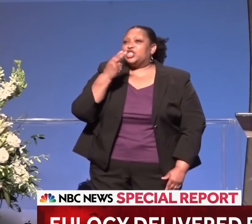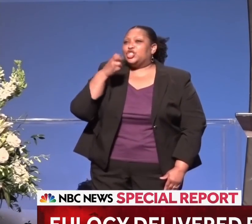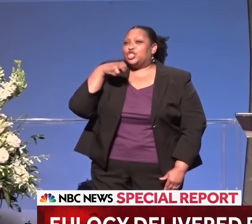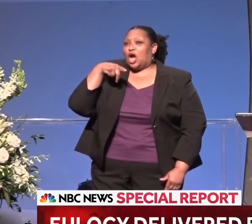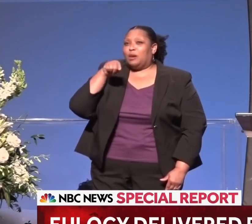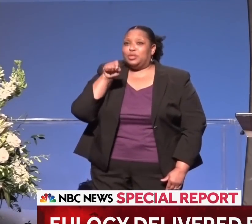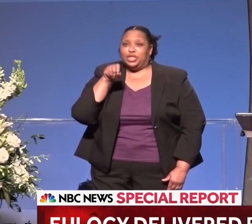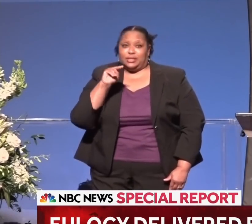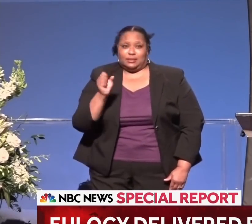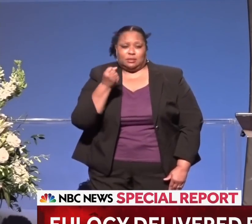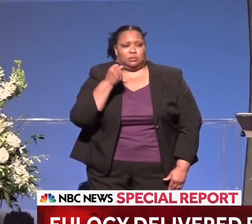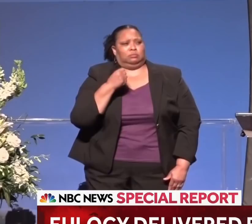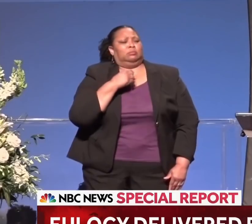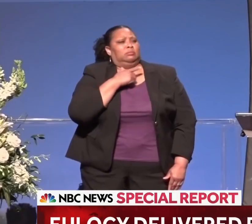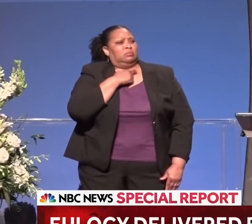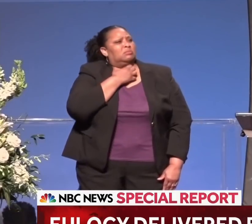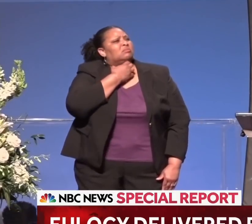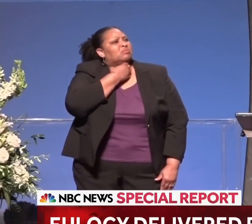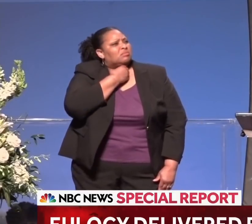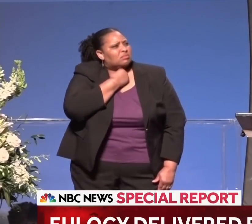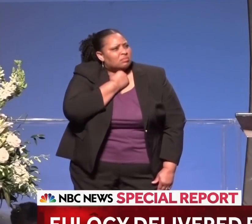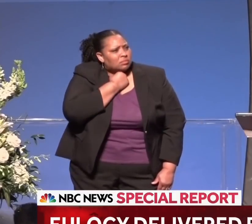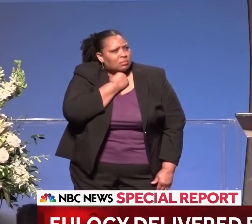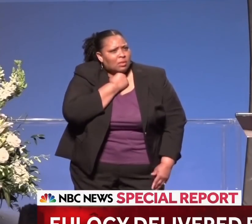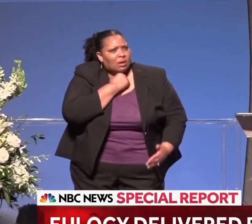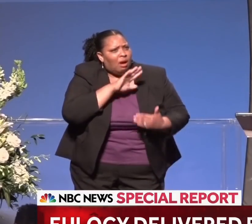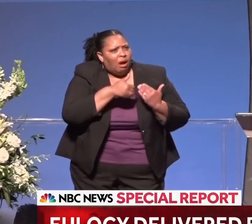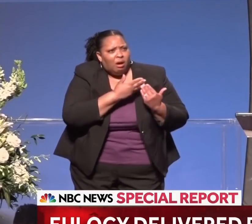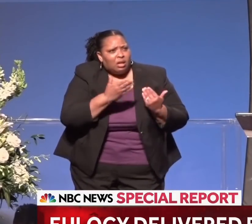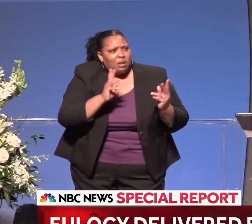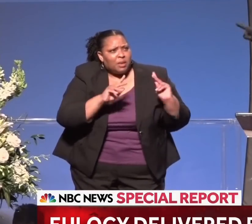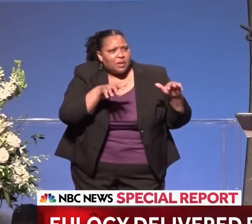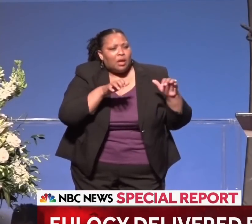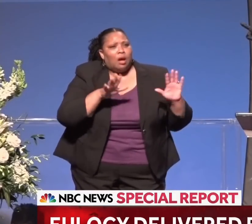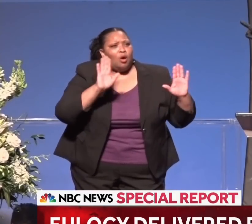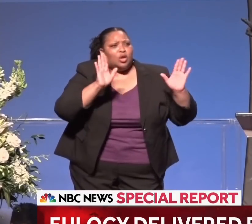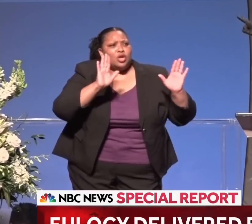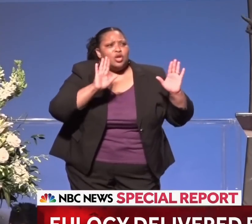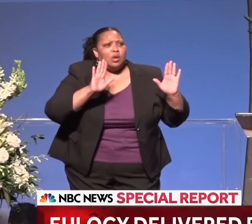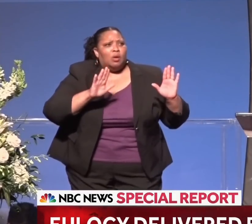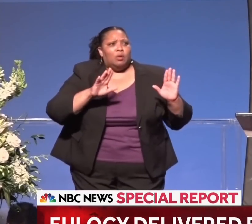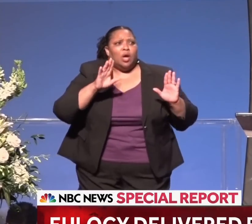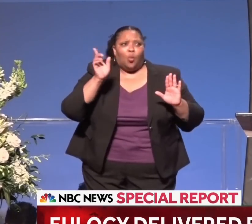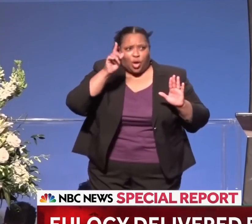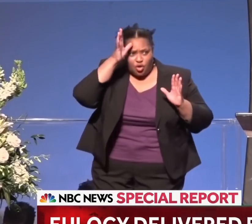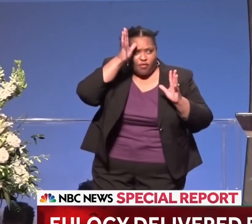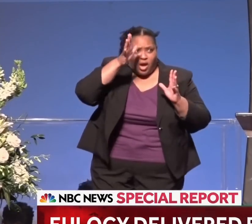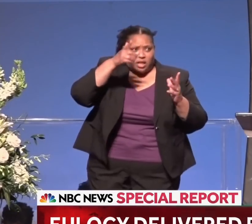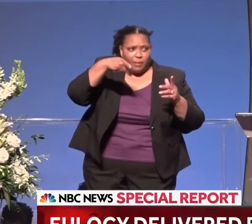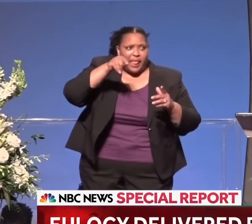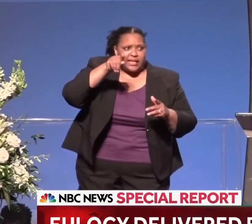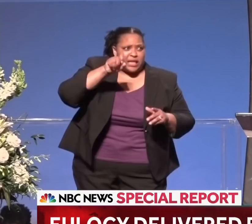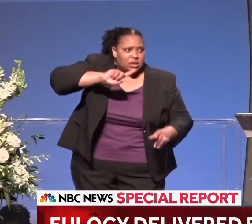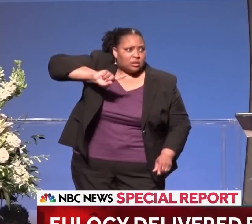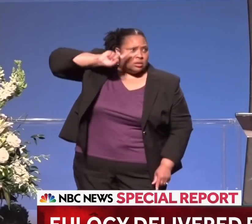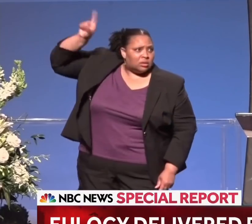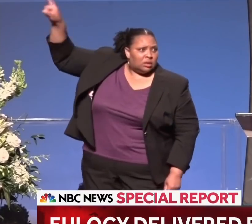OF THE CEMETERY, THE TOMBSTONES, BEN CRUMP, WAS THURMONDS. AND I SAID, YOU MEAN ALL OF THESE?